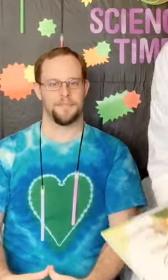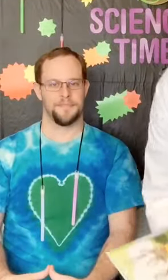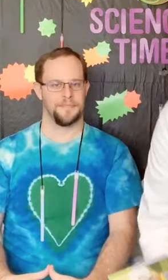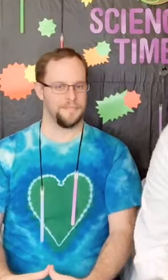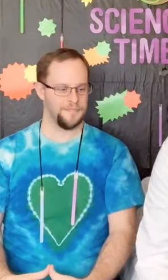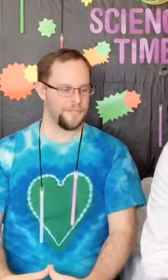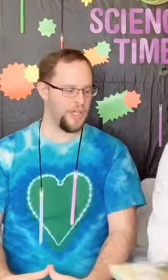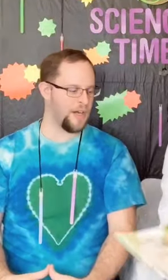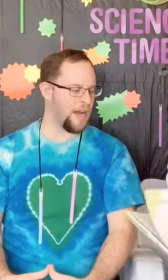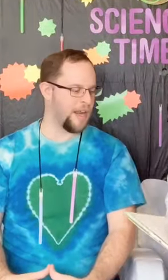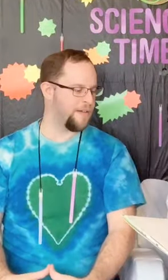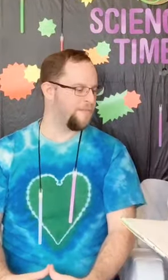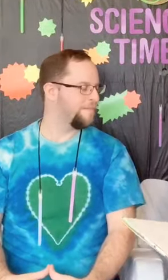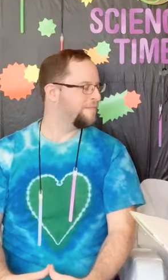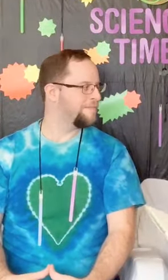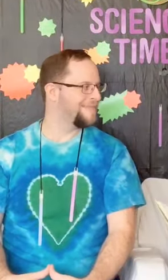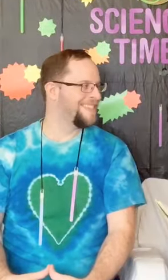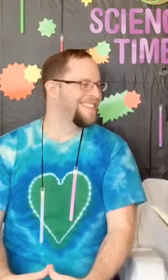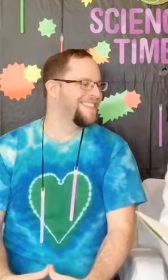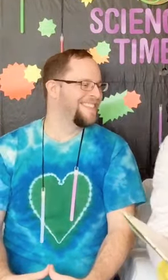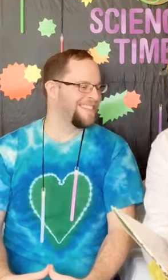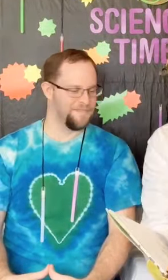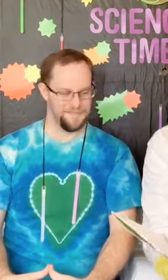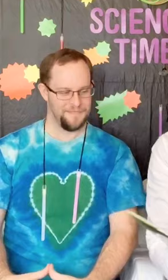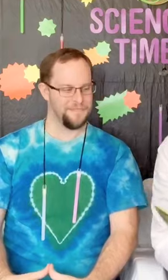Oh my goodness. AARON: You're not kidding. CALI: Yeah, I'm not kidding.